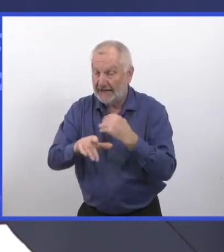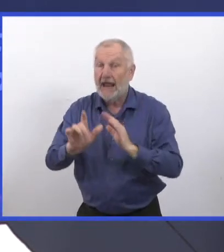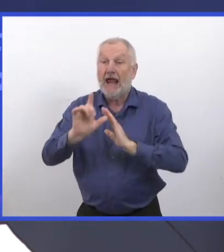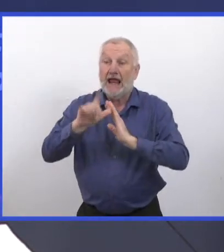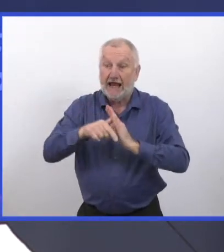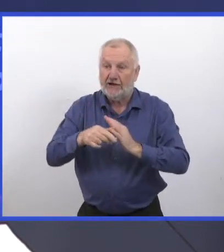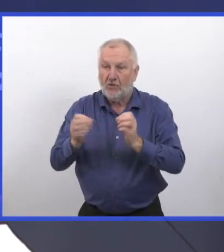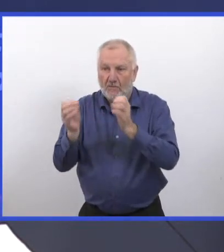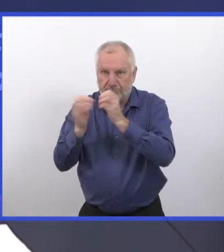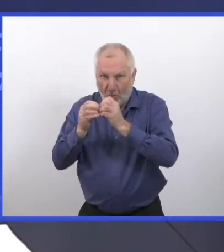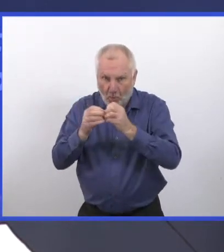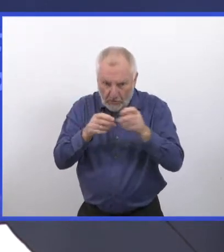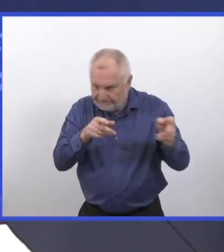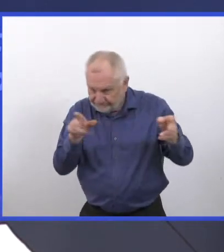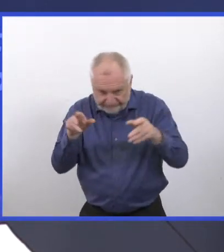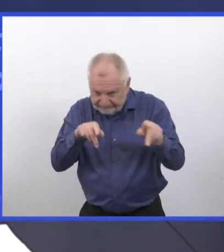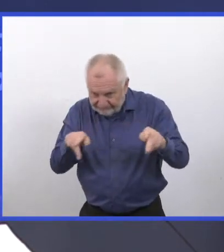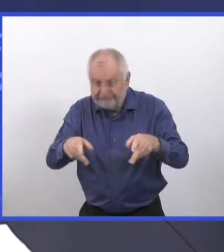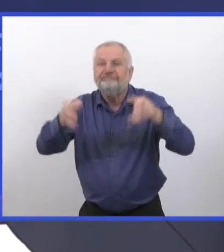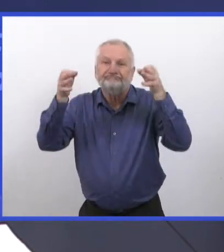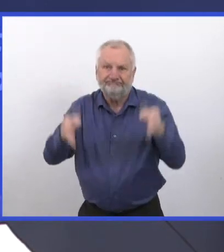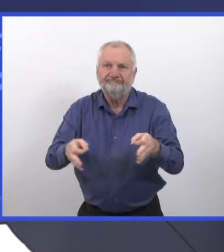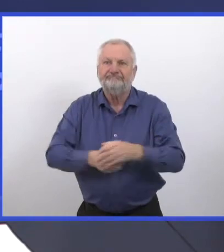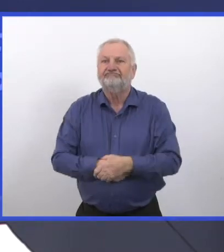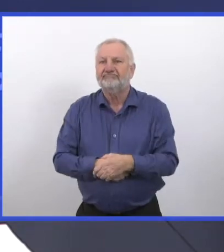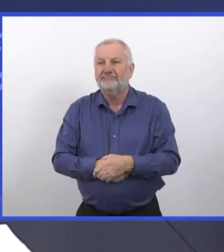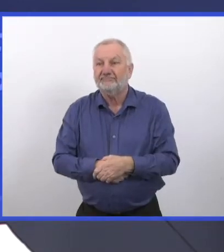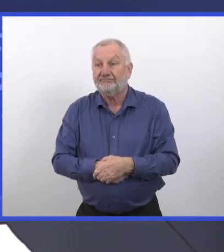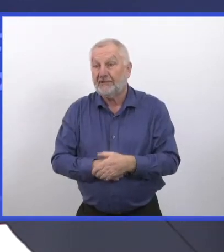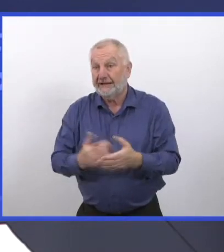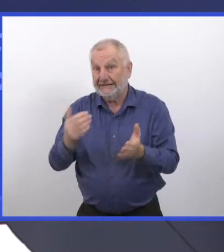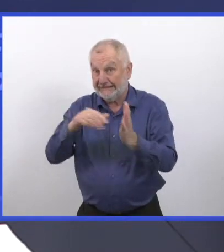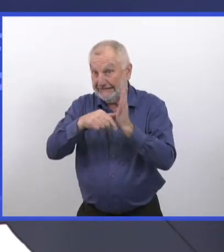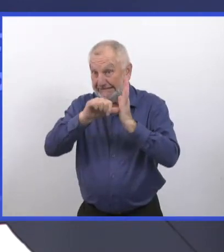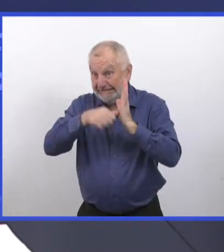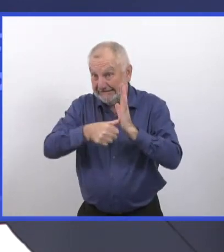but the nature of those diseases is that it causes some inflammation within the arteries.